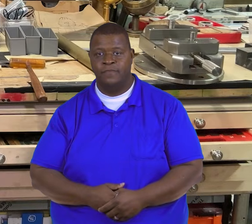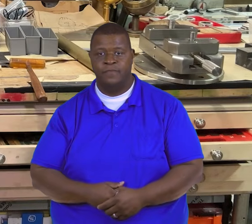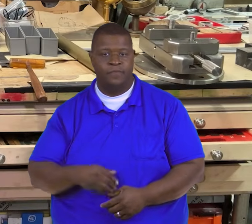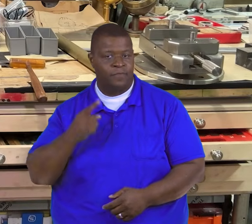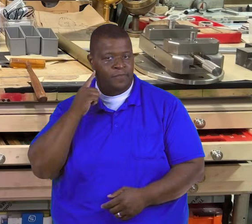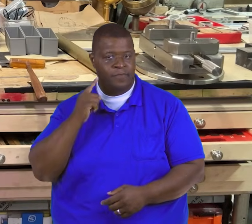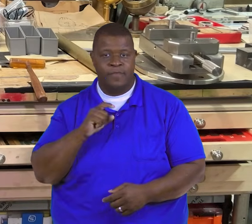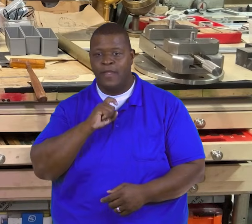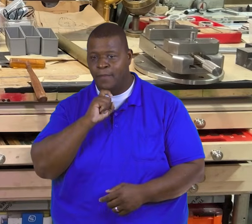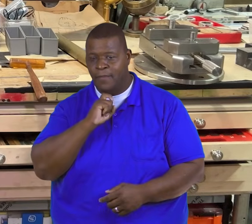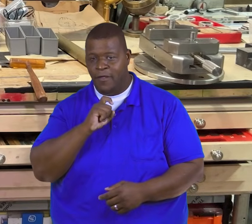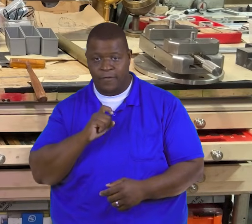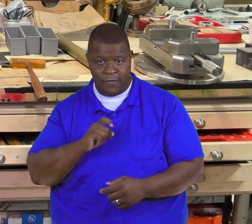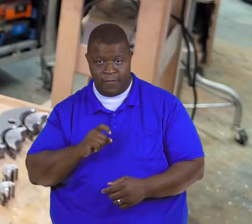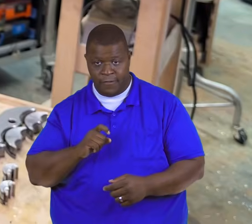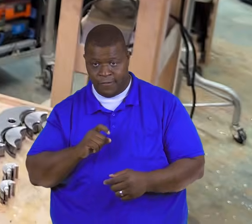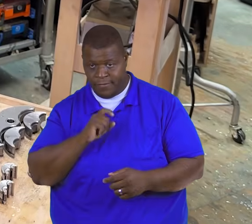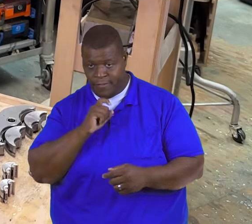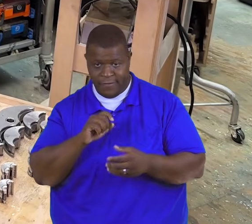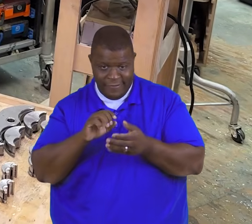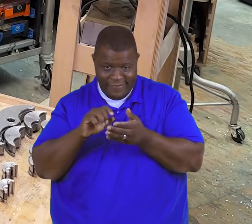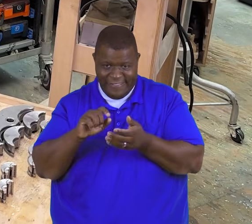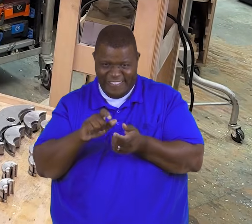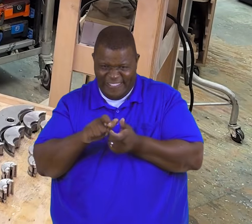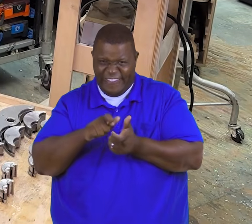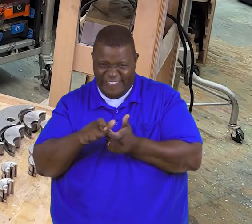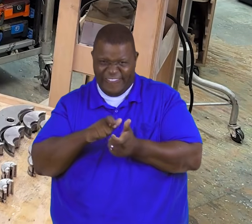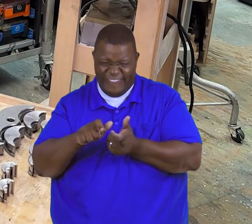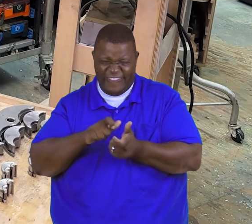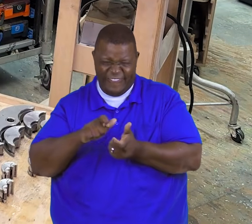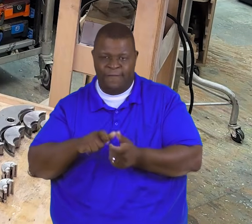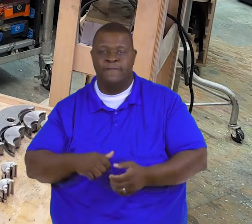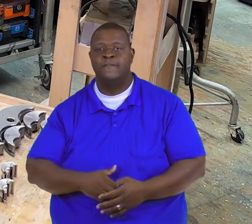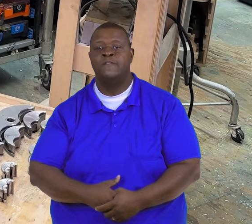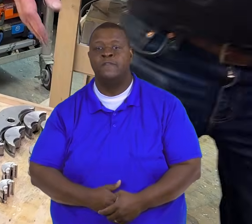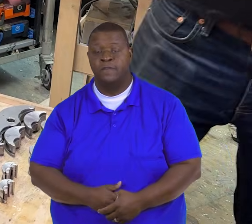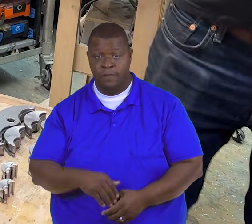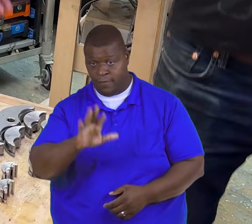[metal squealing] Things are moving. Things are happening.